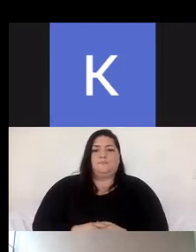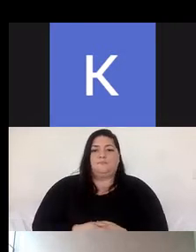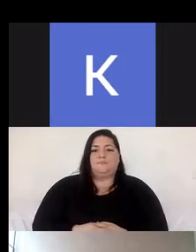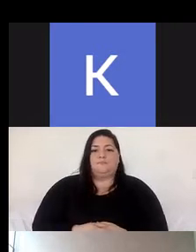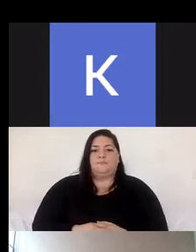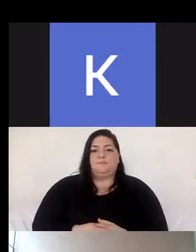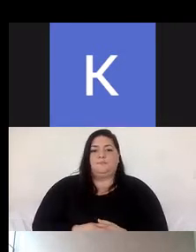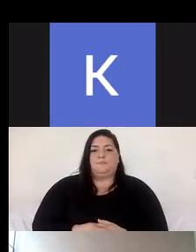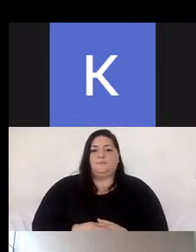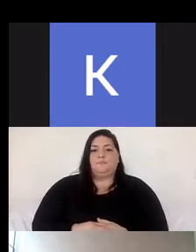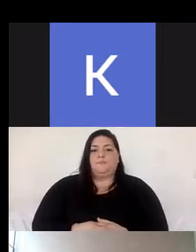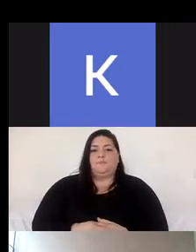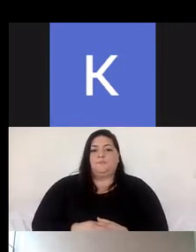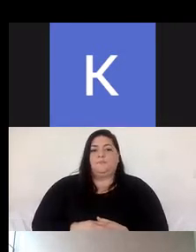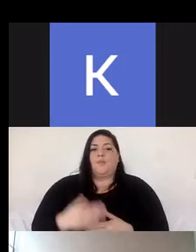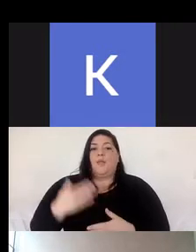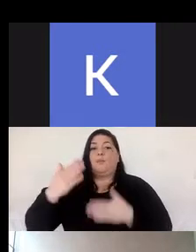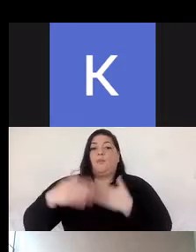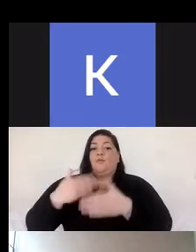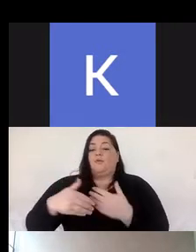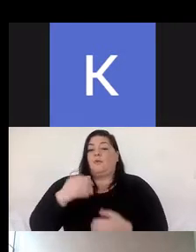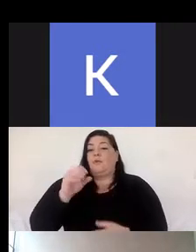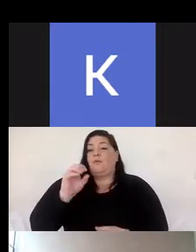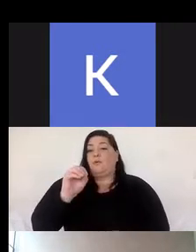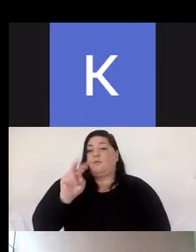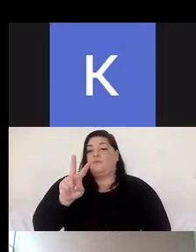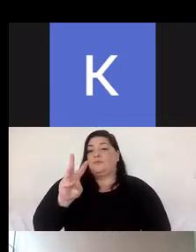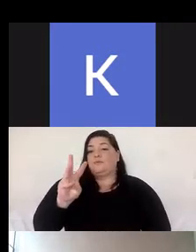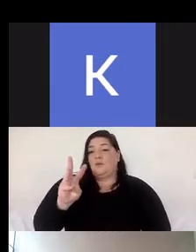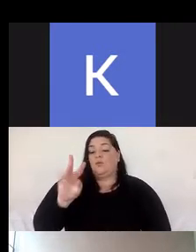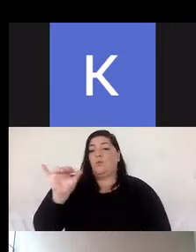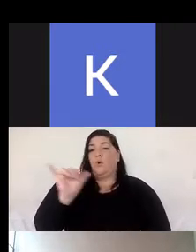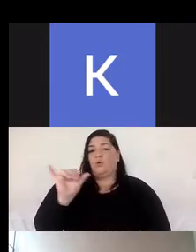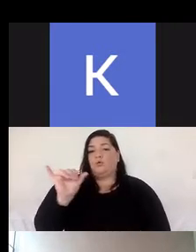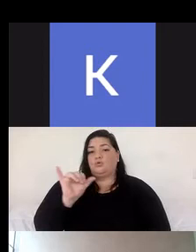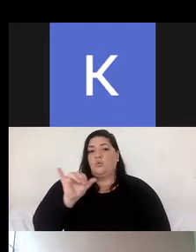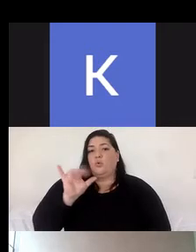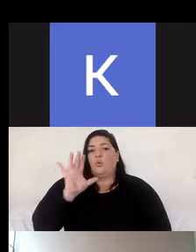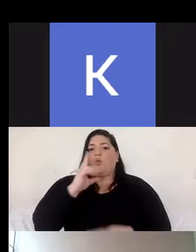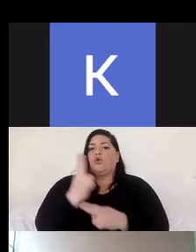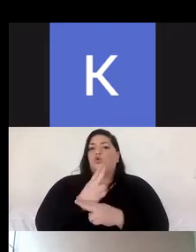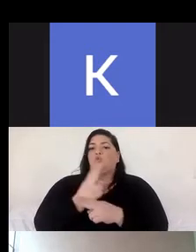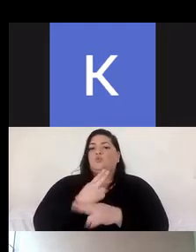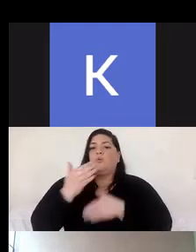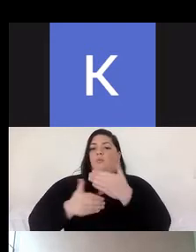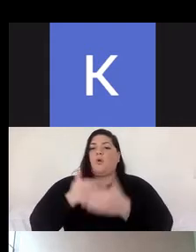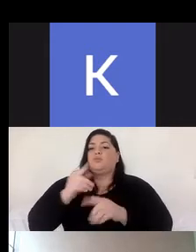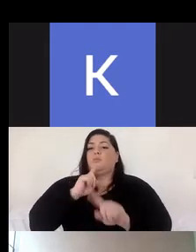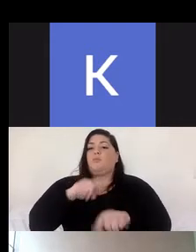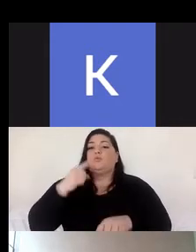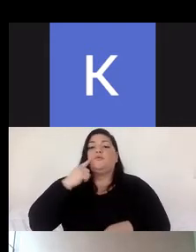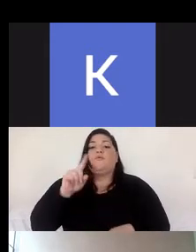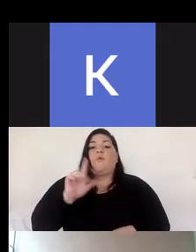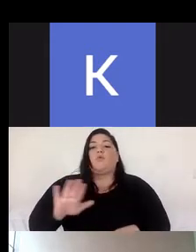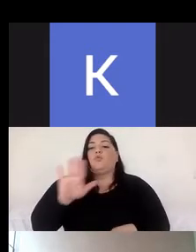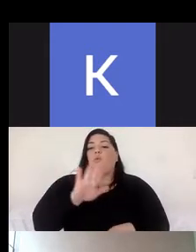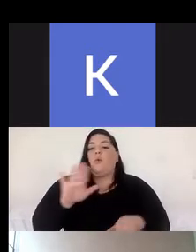Moving on, OVW also uses your progress reports for performance measurement.